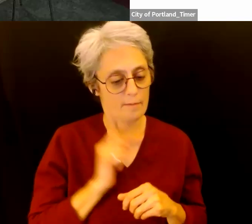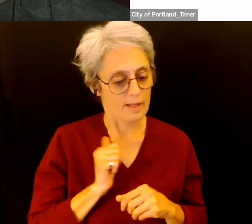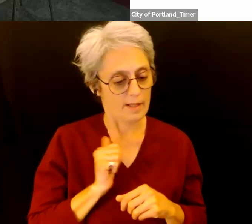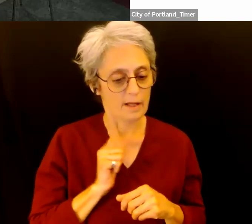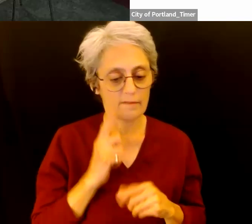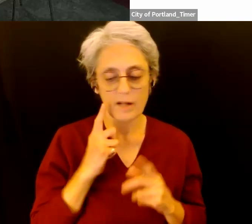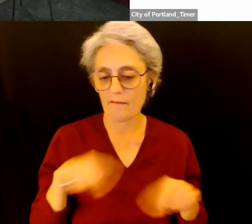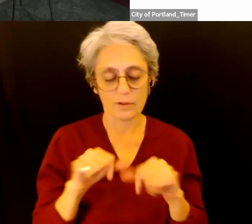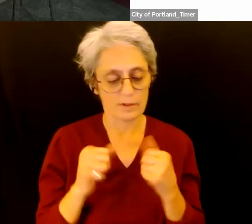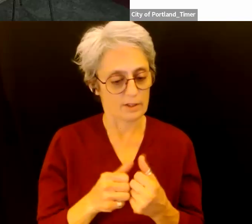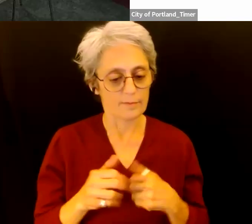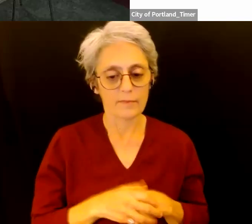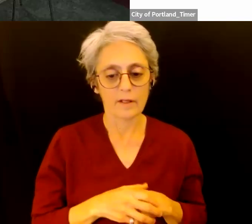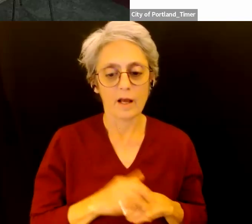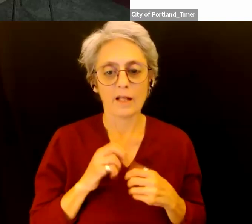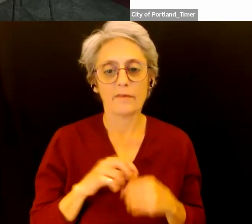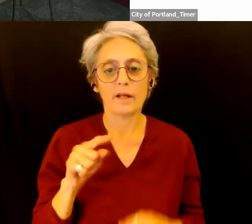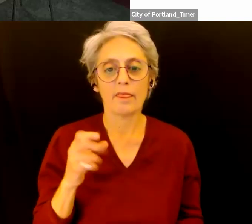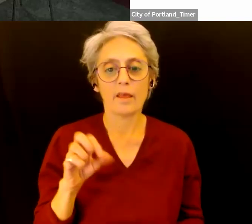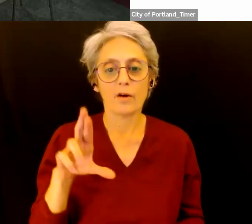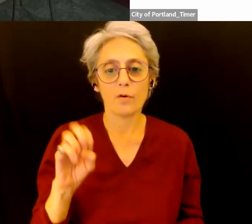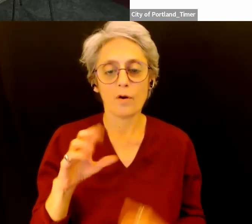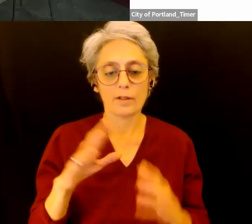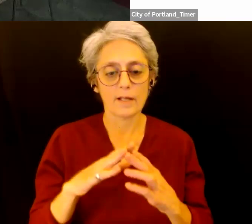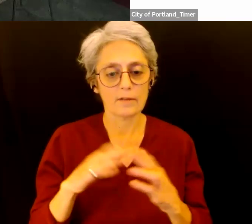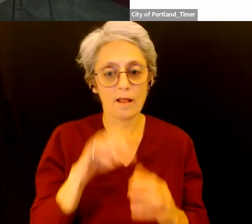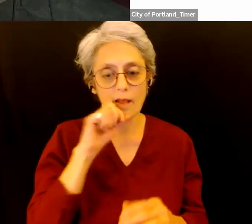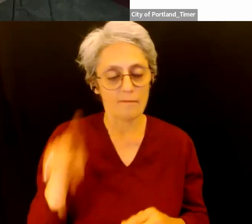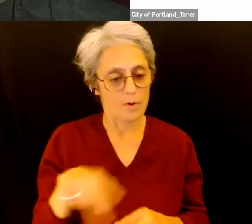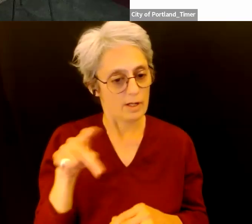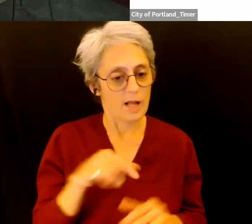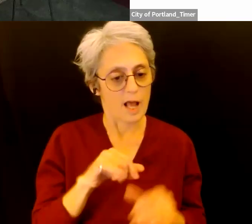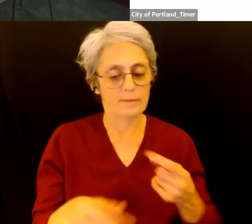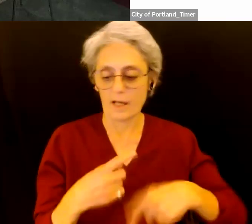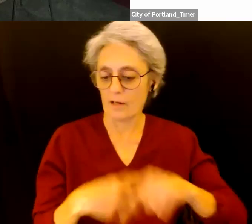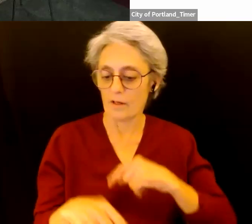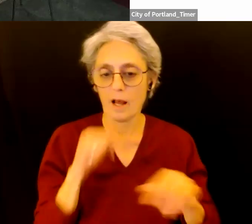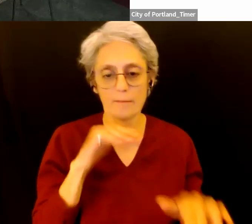I live in the core downtown. I love Portland. I'm staying around. I'm not leaving.